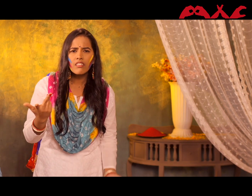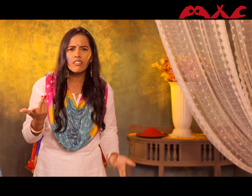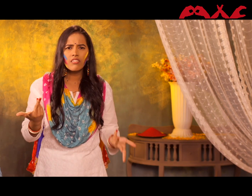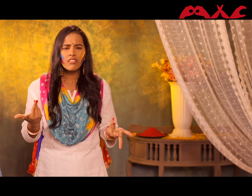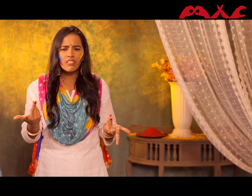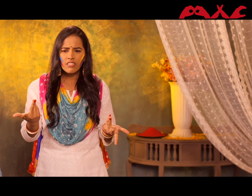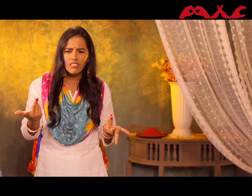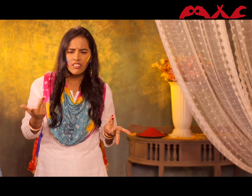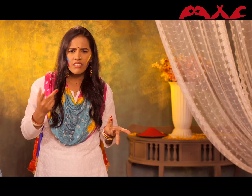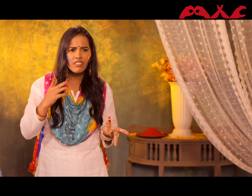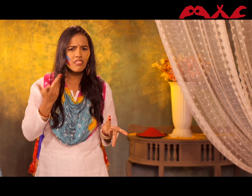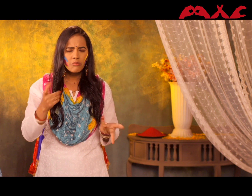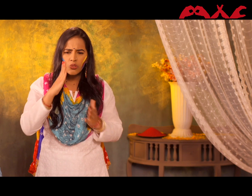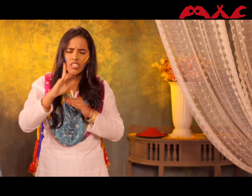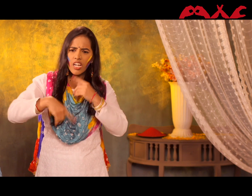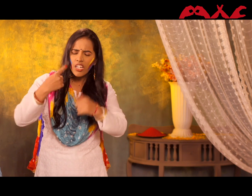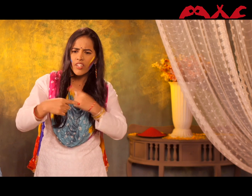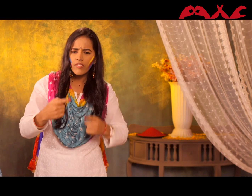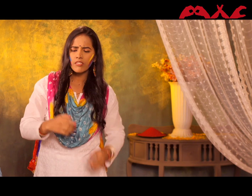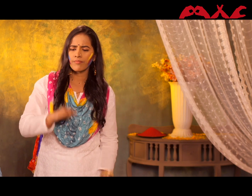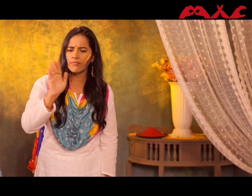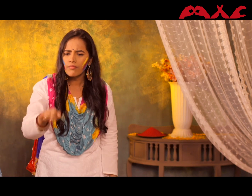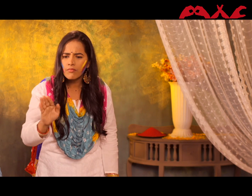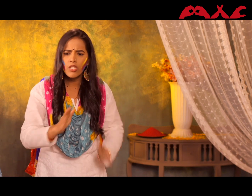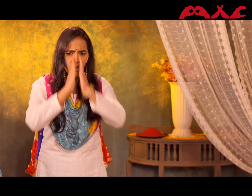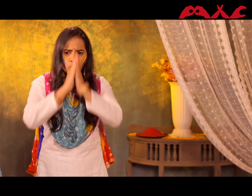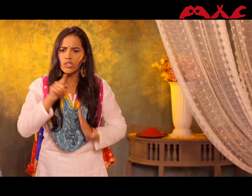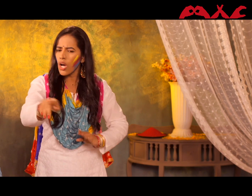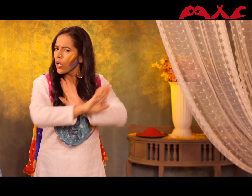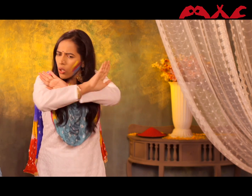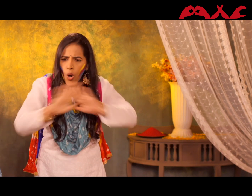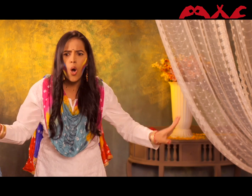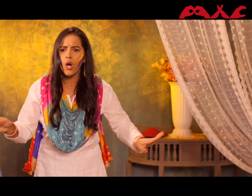One day the king saw him worshiping Lord Vishnu, and that made him very angry.